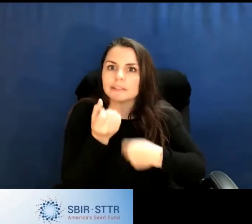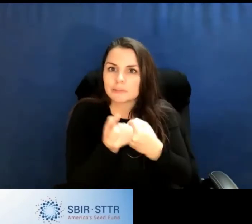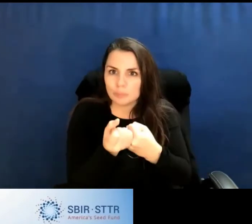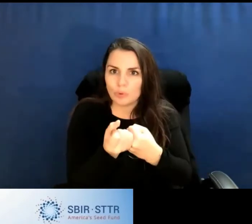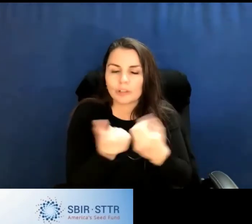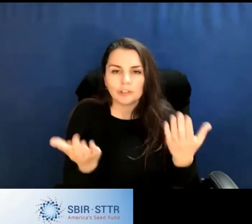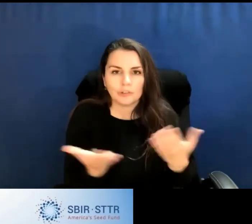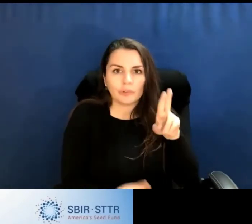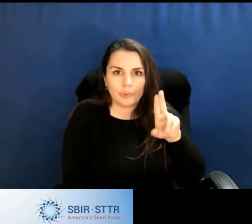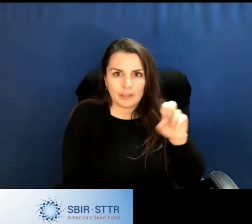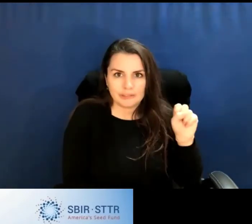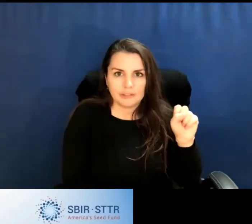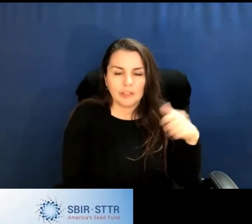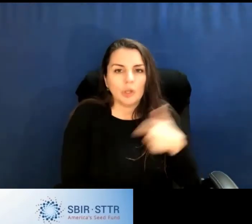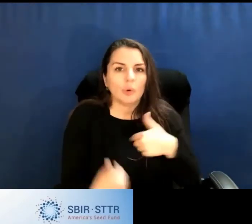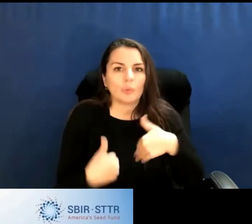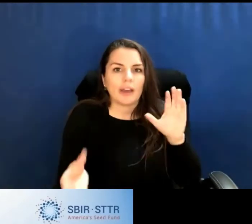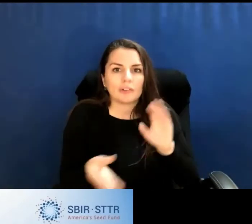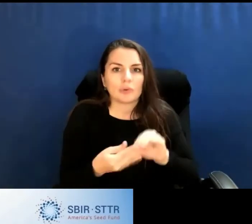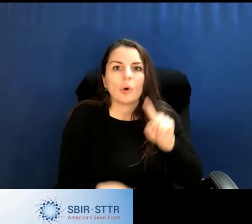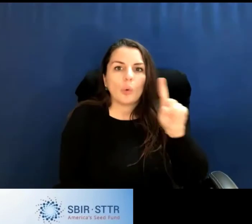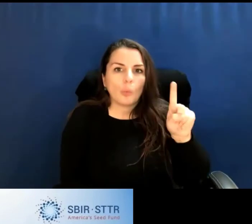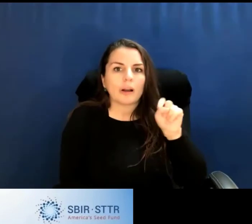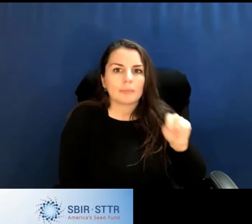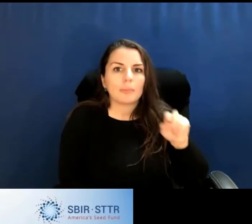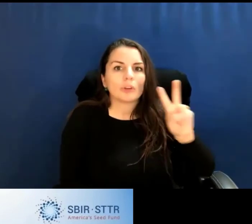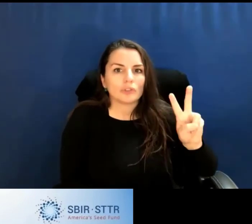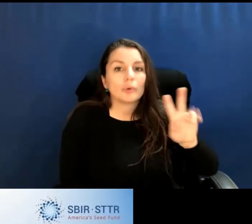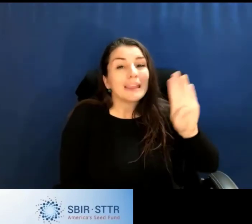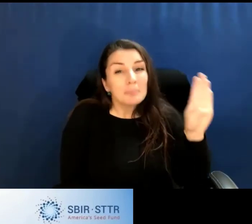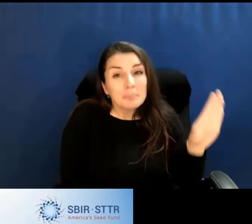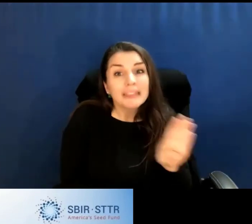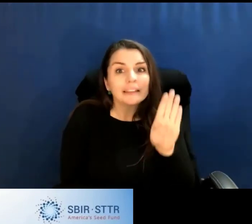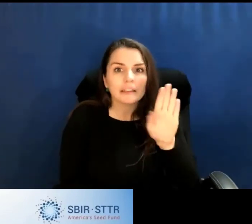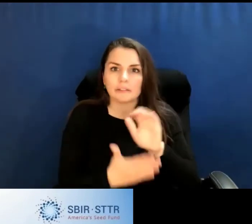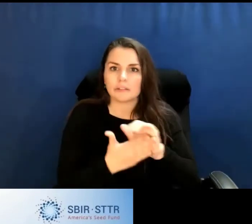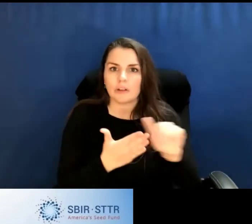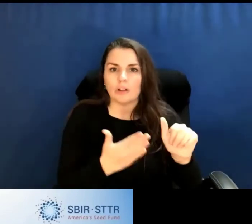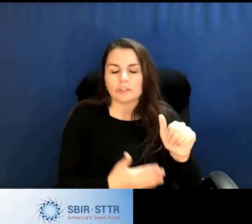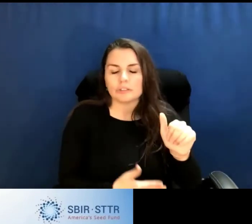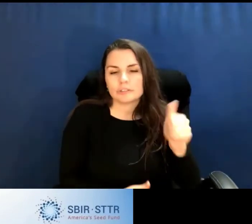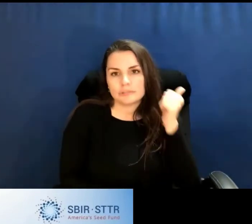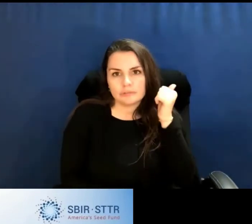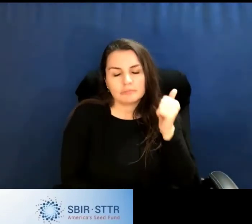We have 1.2 billion a year set aside for small businesses.